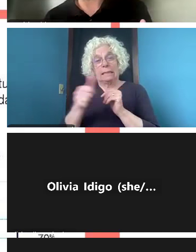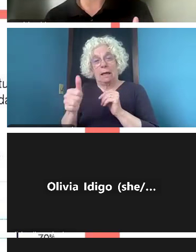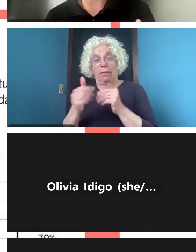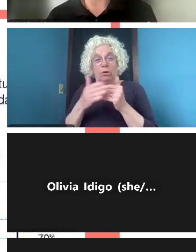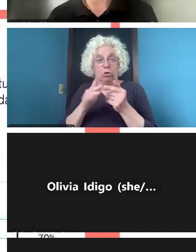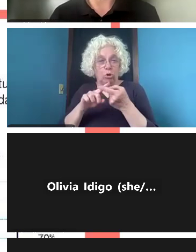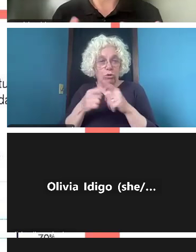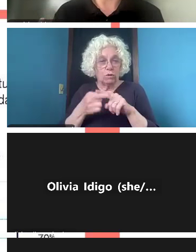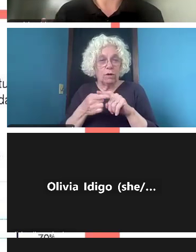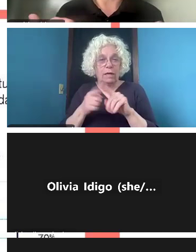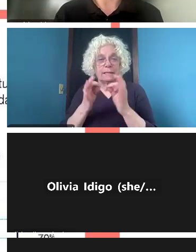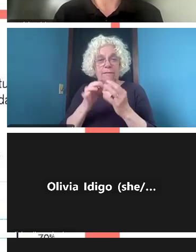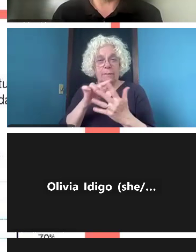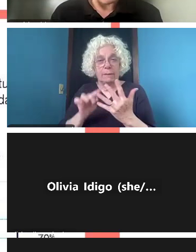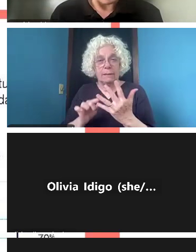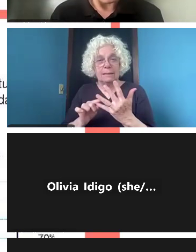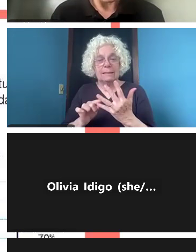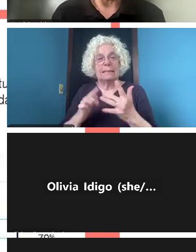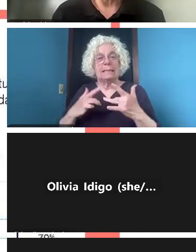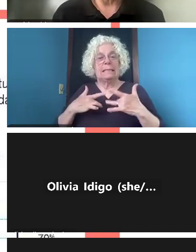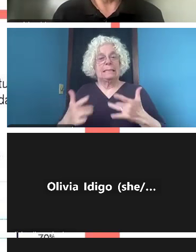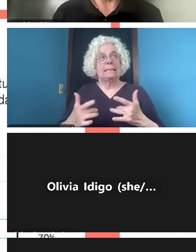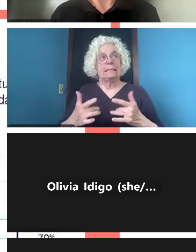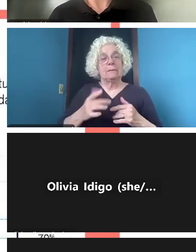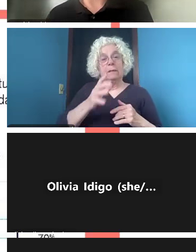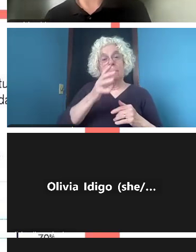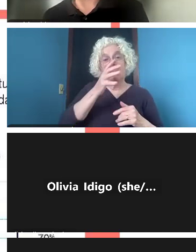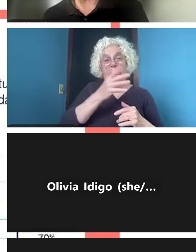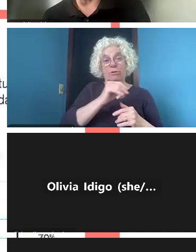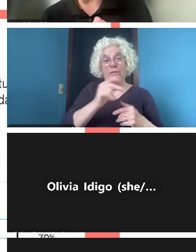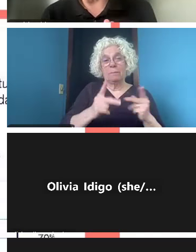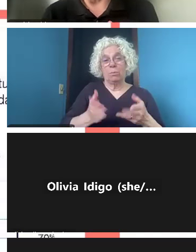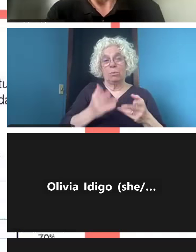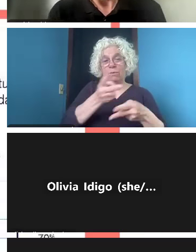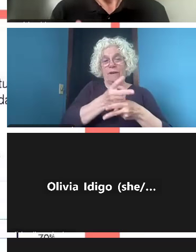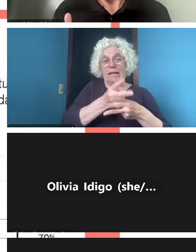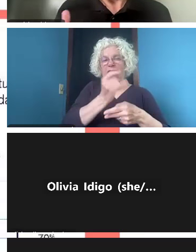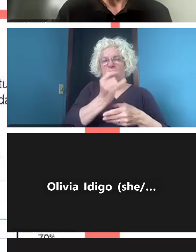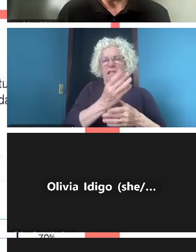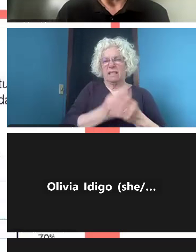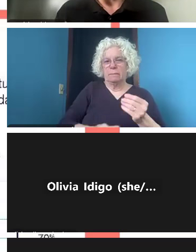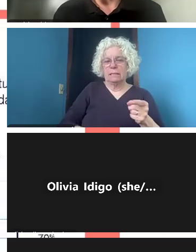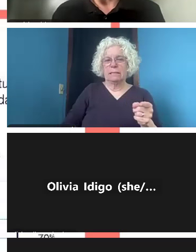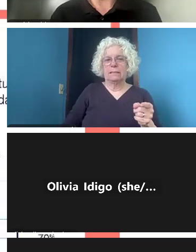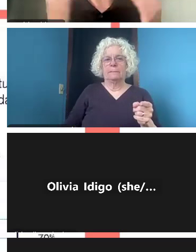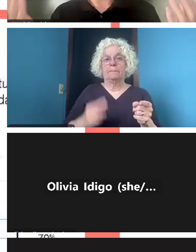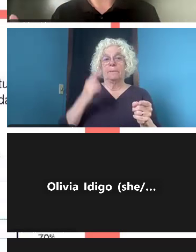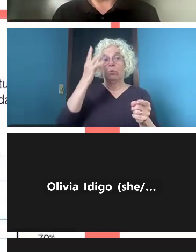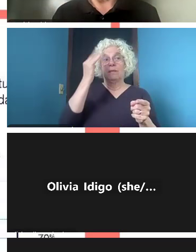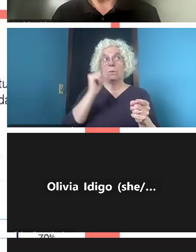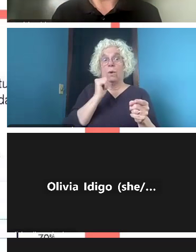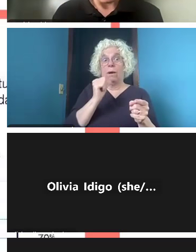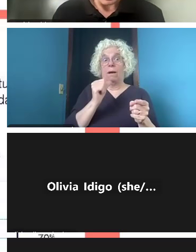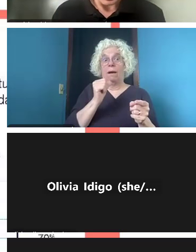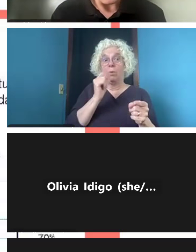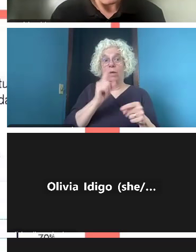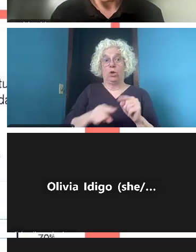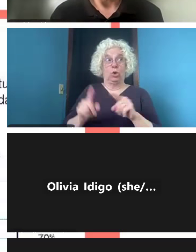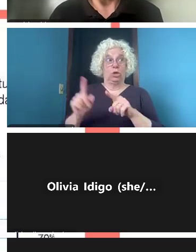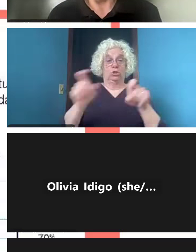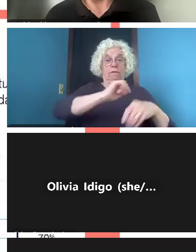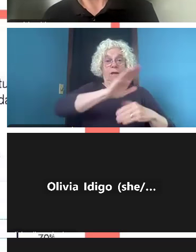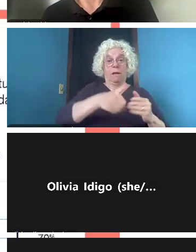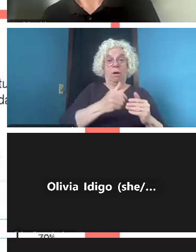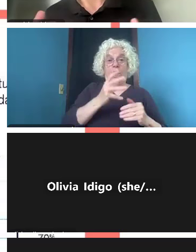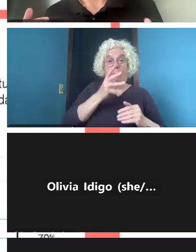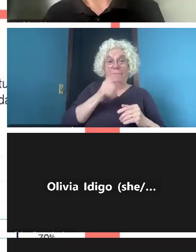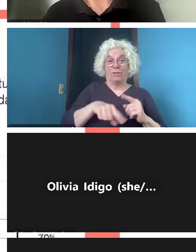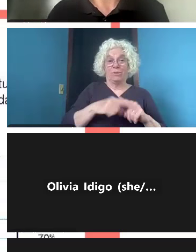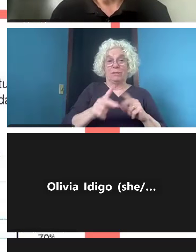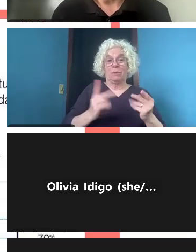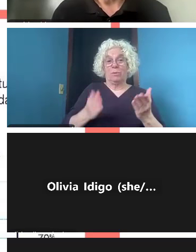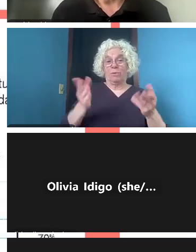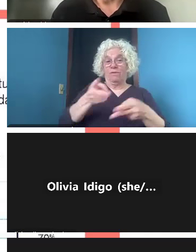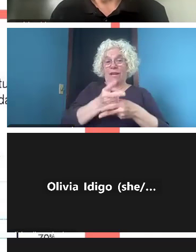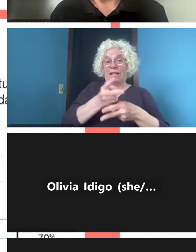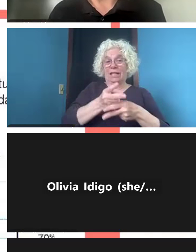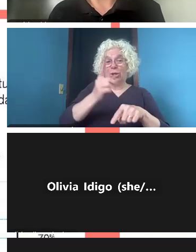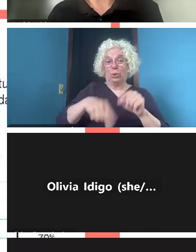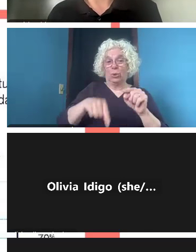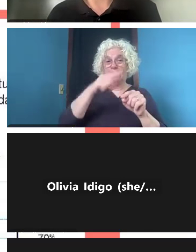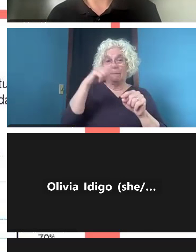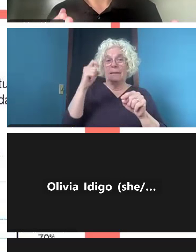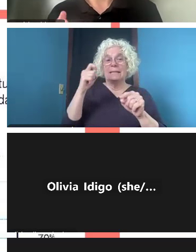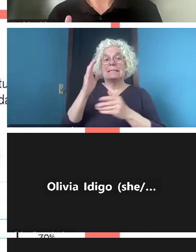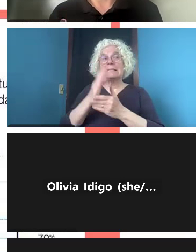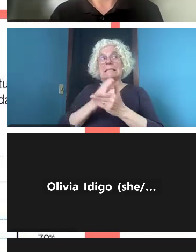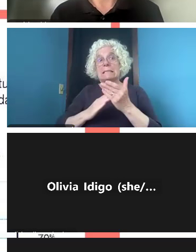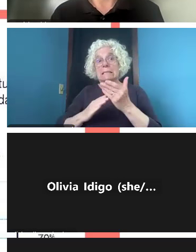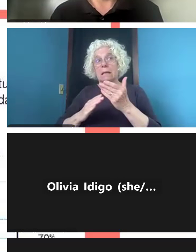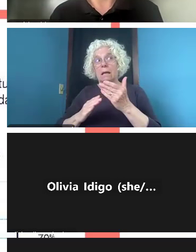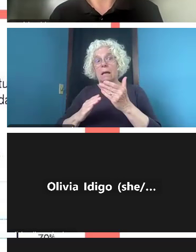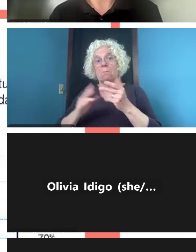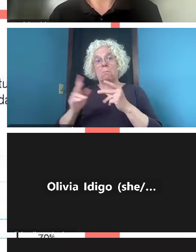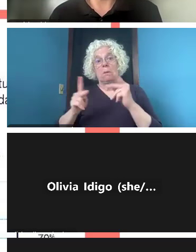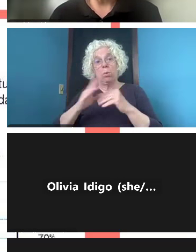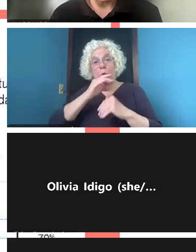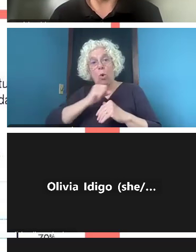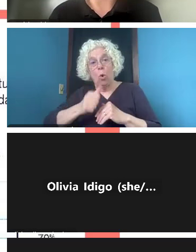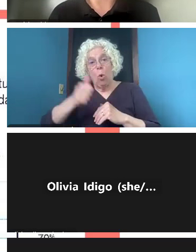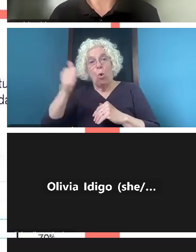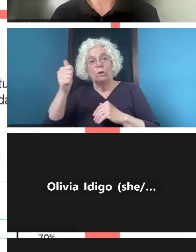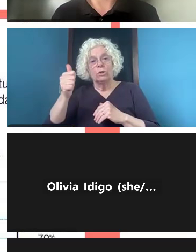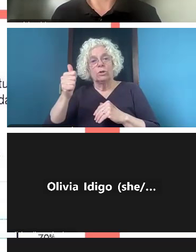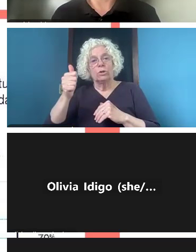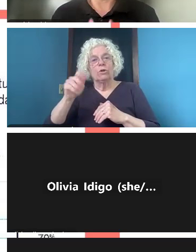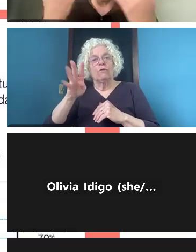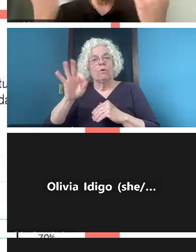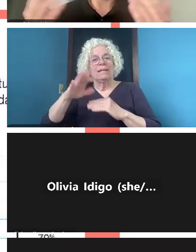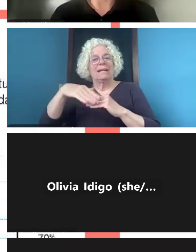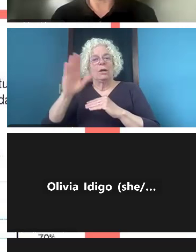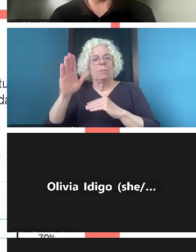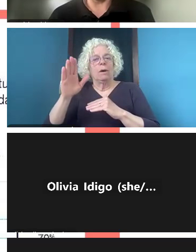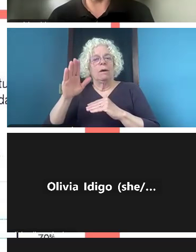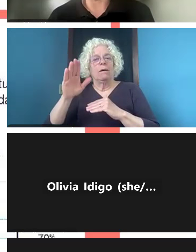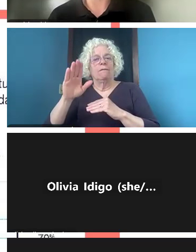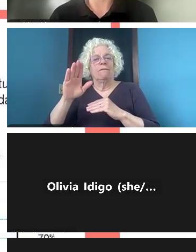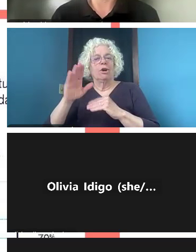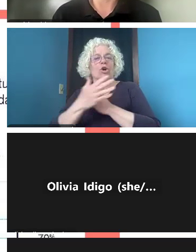And these are populations of mothers and caregivers, which is missing. And keep in mind, remember, the reason that we were not able to survey all mothers and caregivers is that we also have populations that were older--49+ rural men in there.